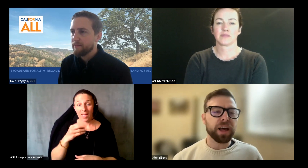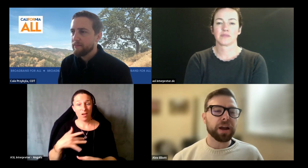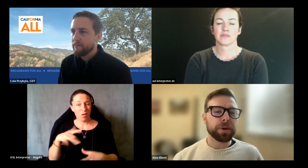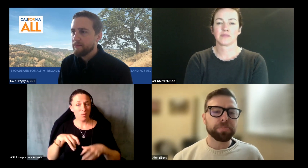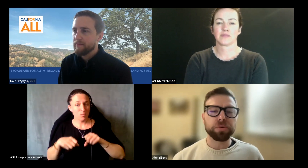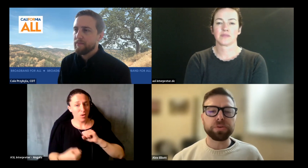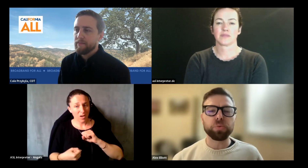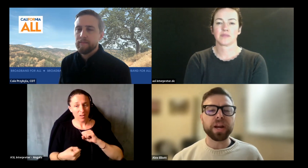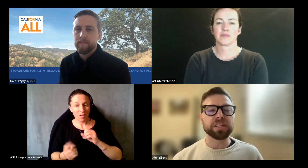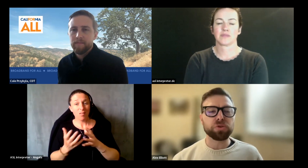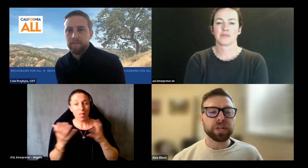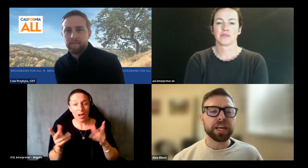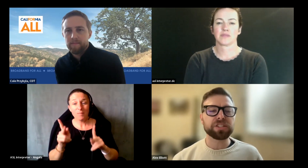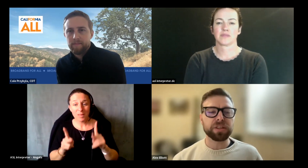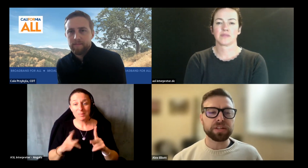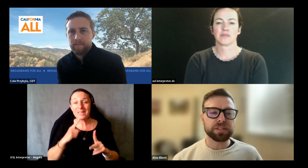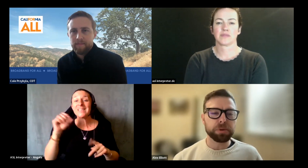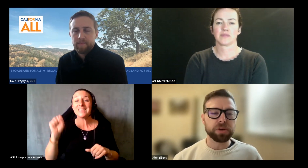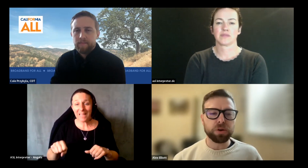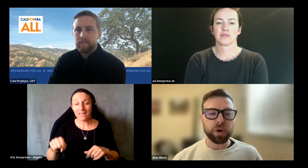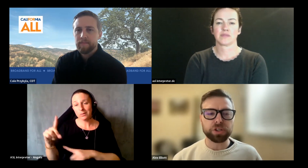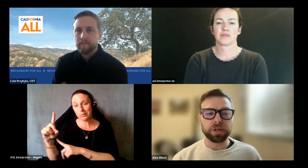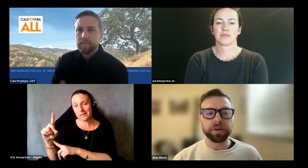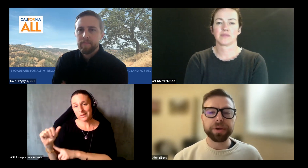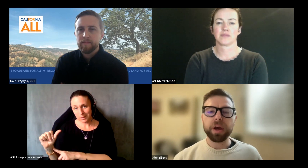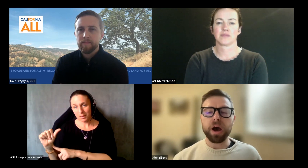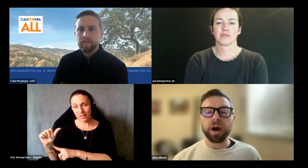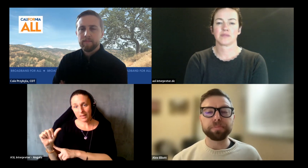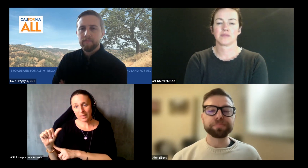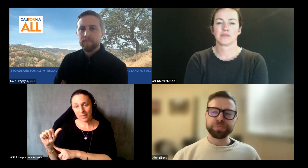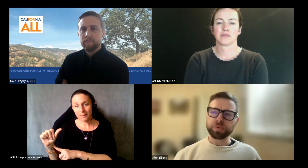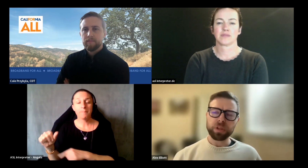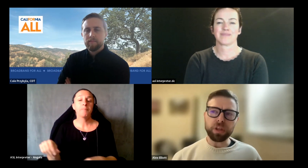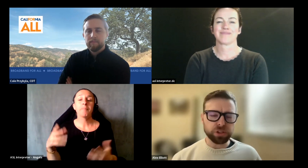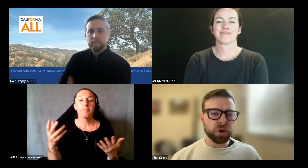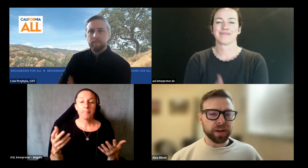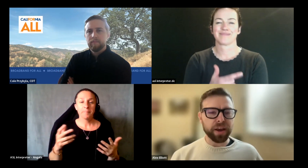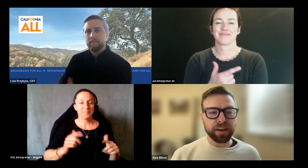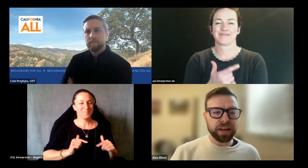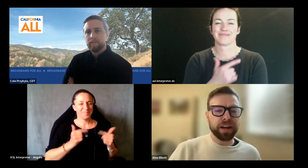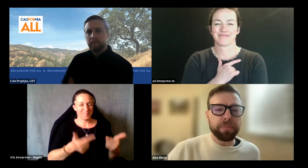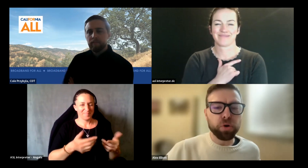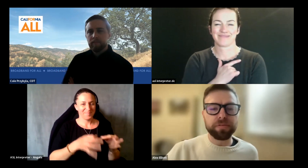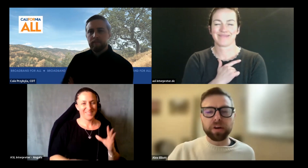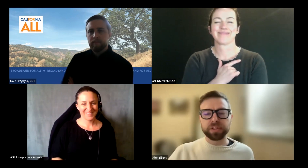a lot of people were answering yes to the disability question. So as I got more involved